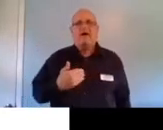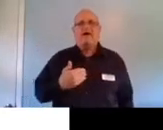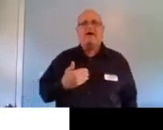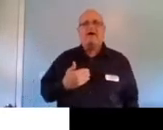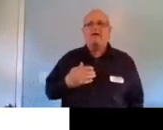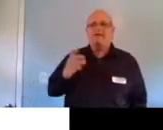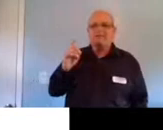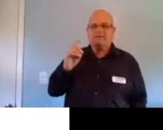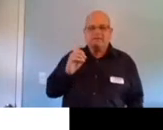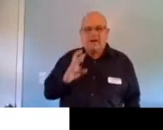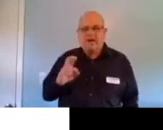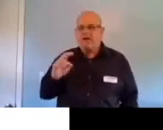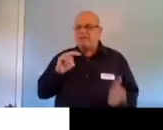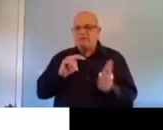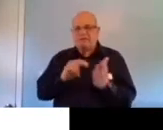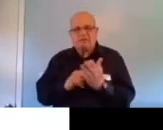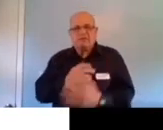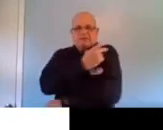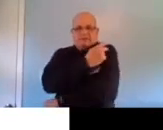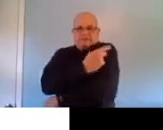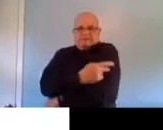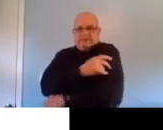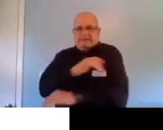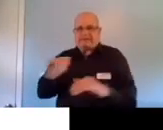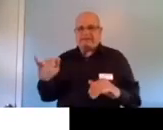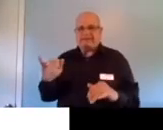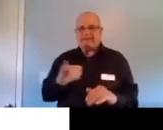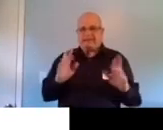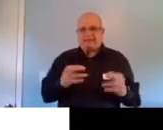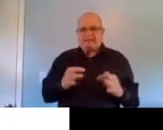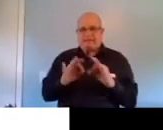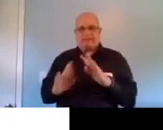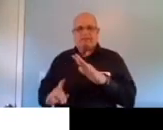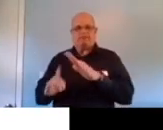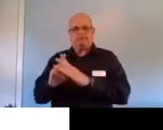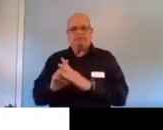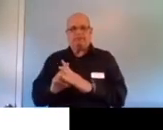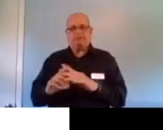patient in the same room and then the interpreter would slow upon a video screen.